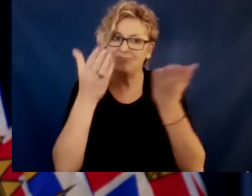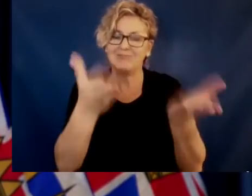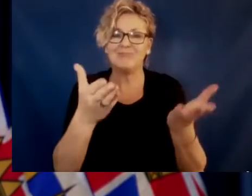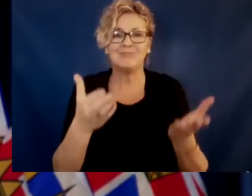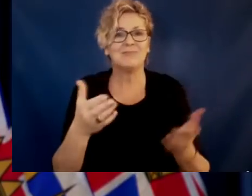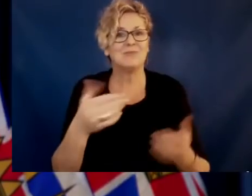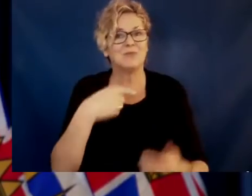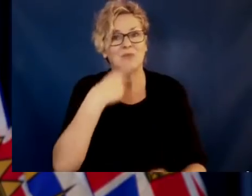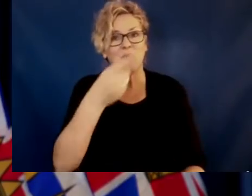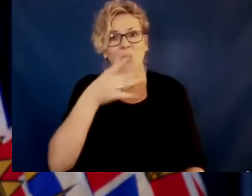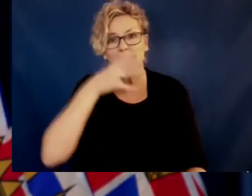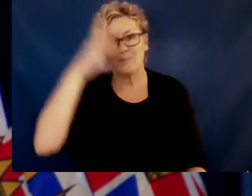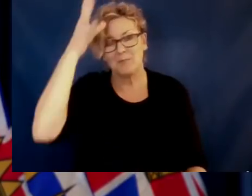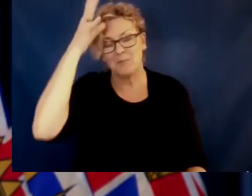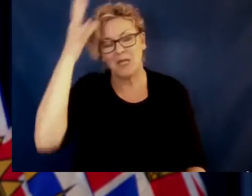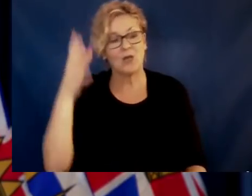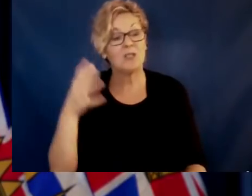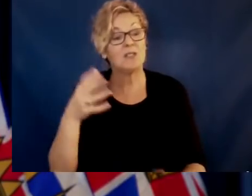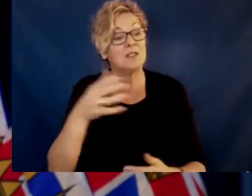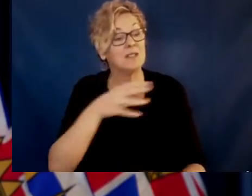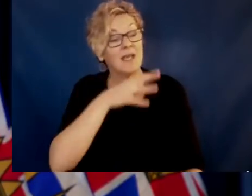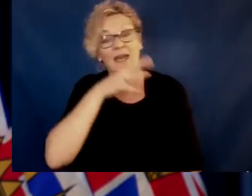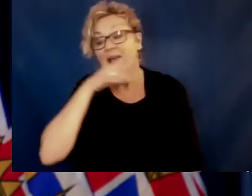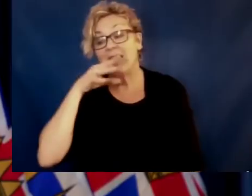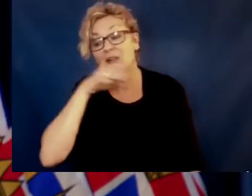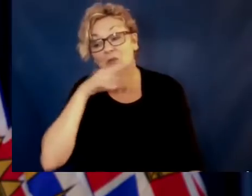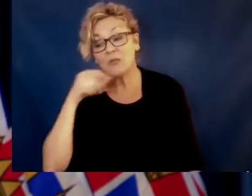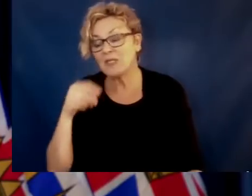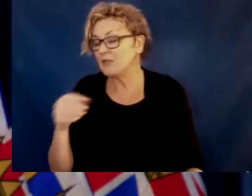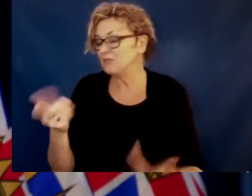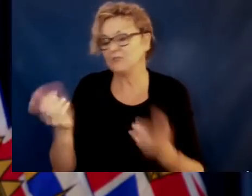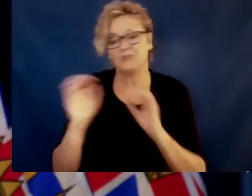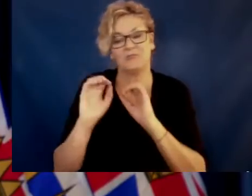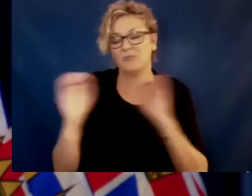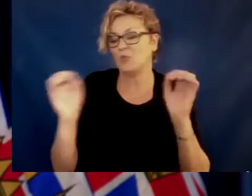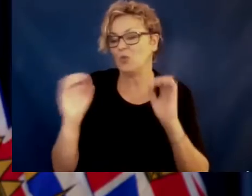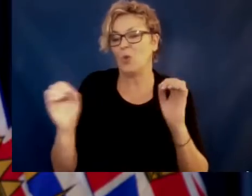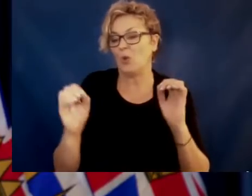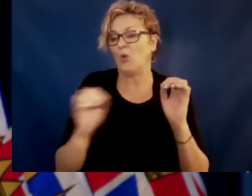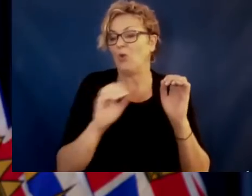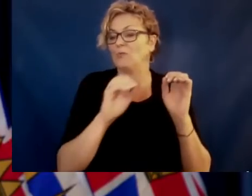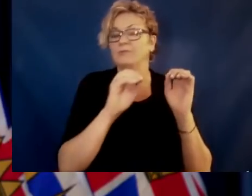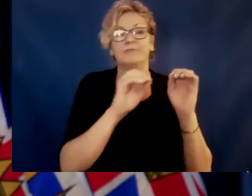What do you think about that decision from your colleague in Ontario and if cases continue to